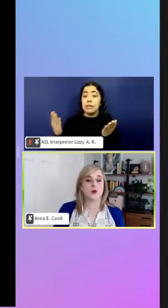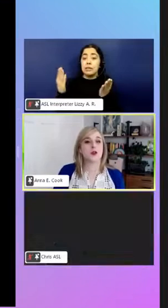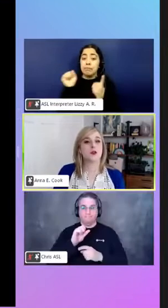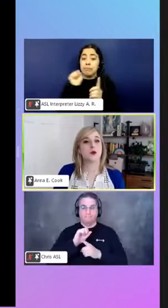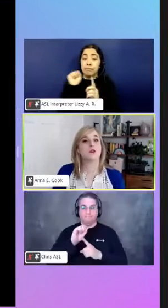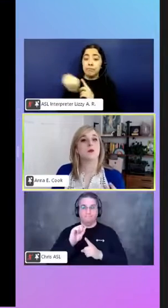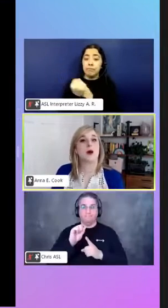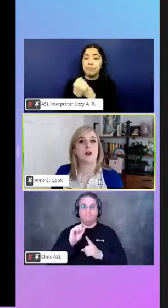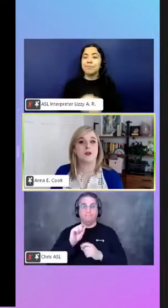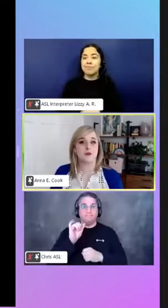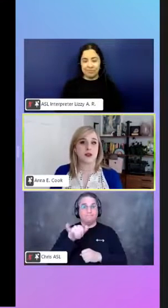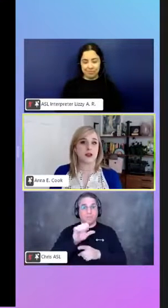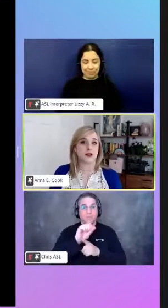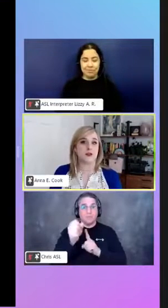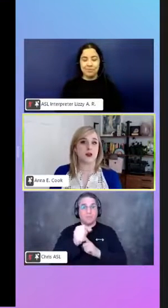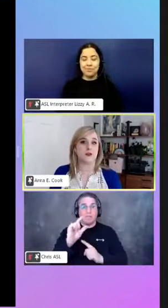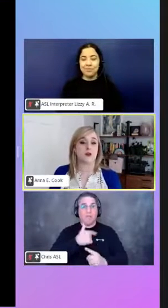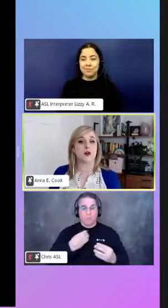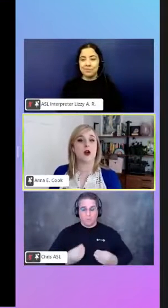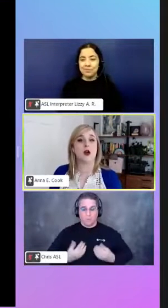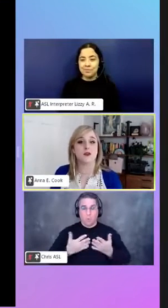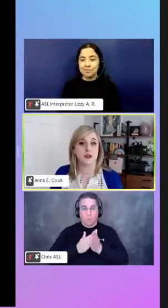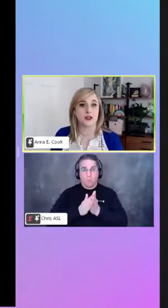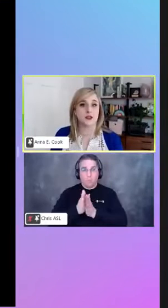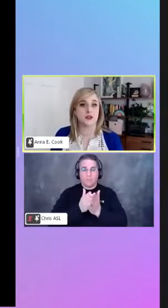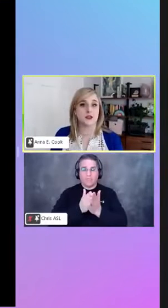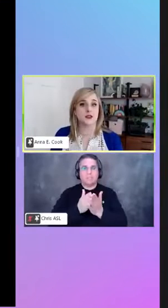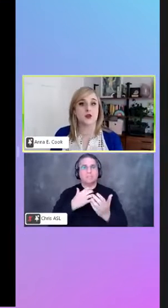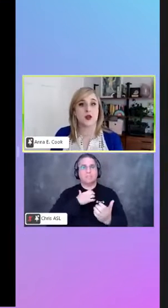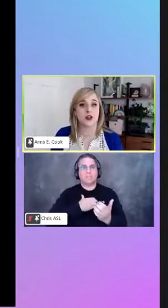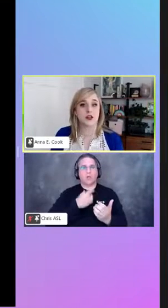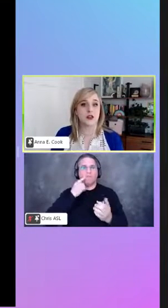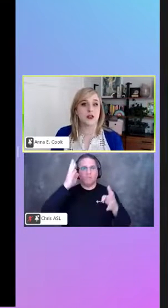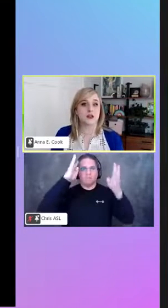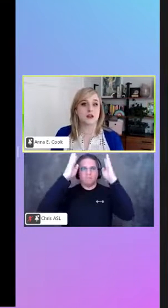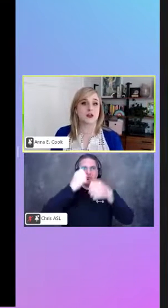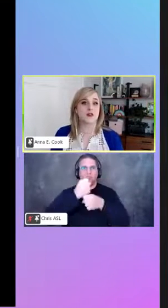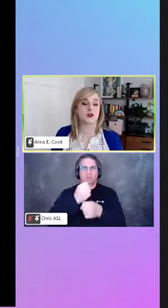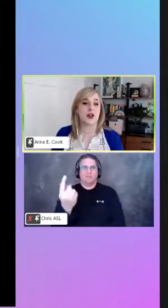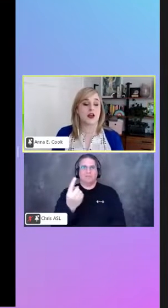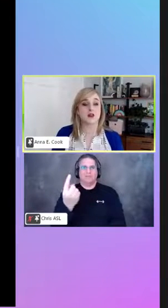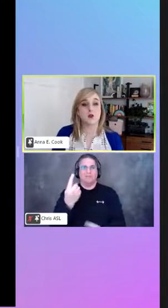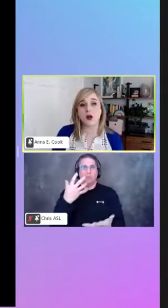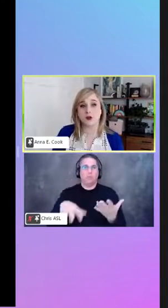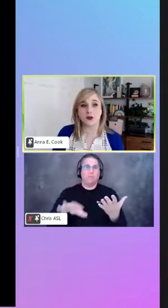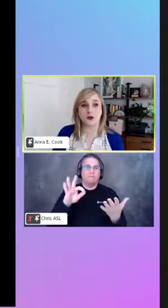we want to inspire feelings of curiosity Joy Discovery and wonder